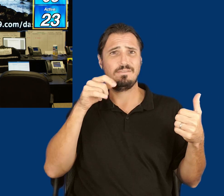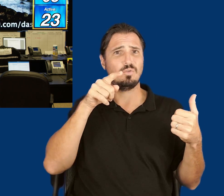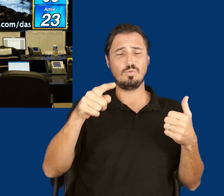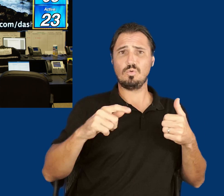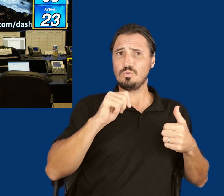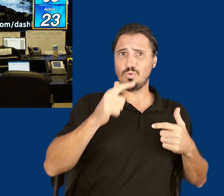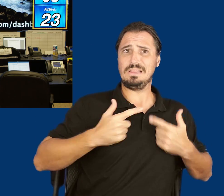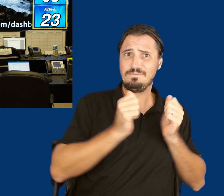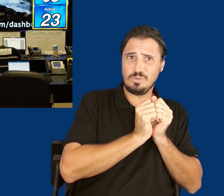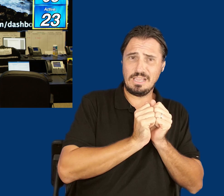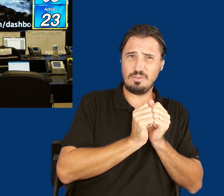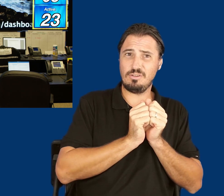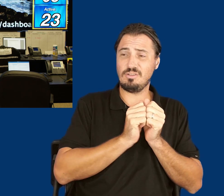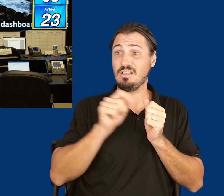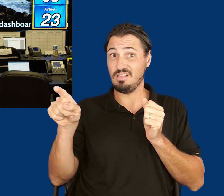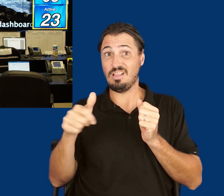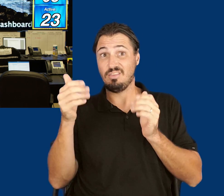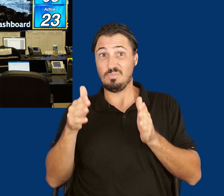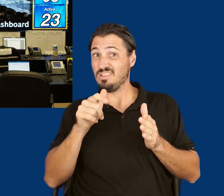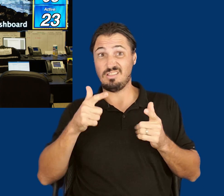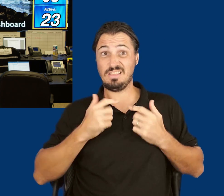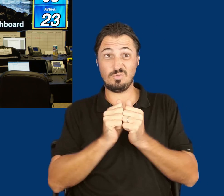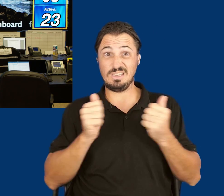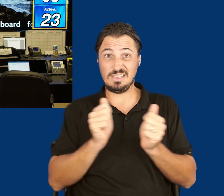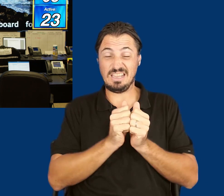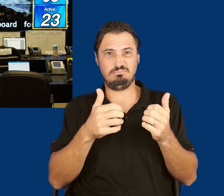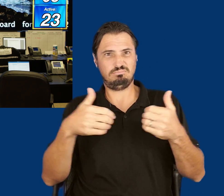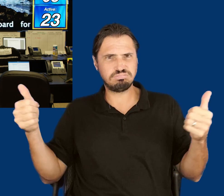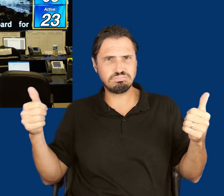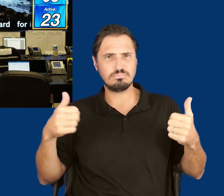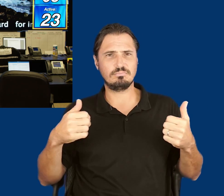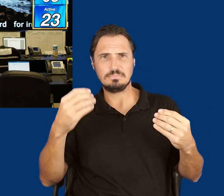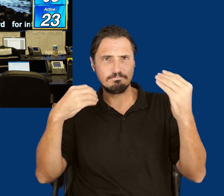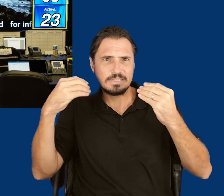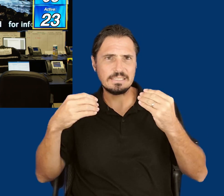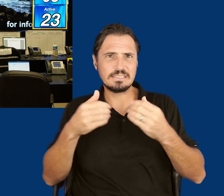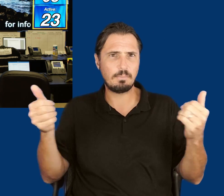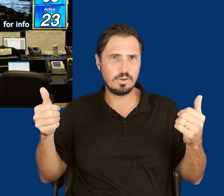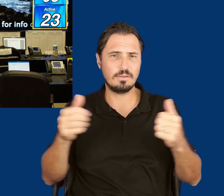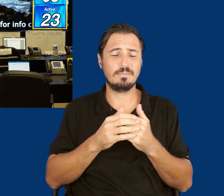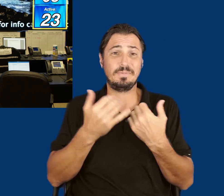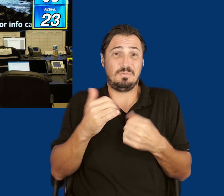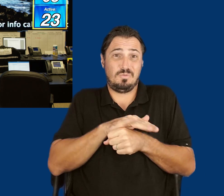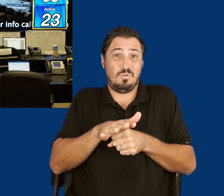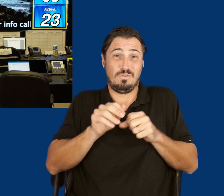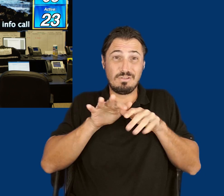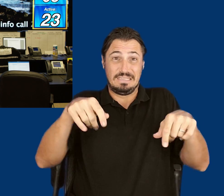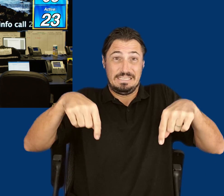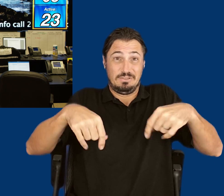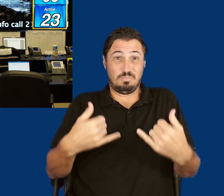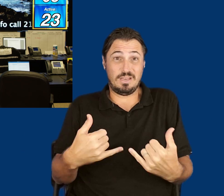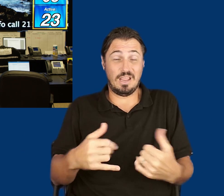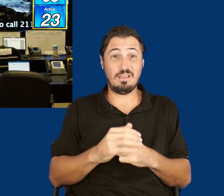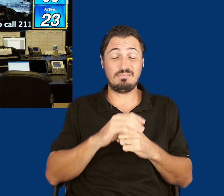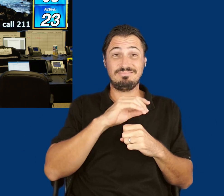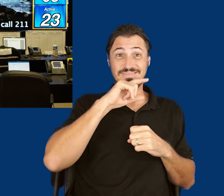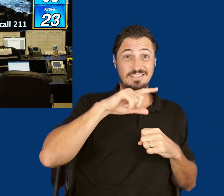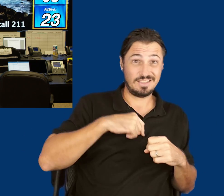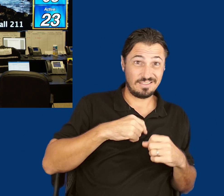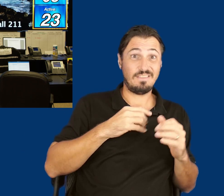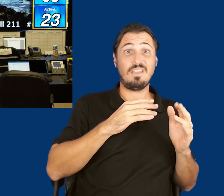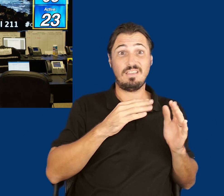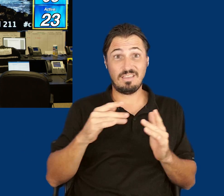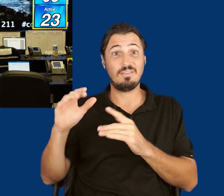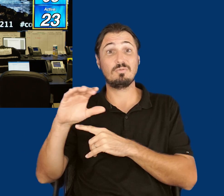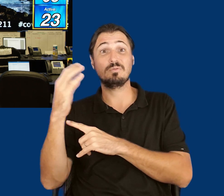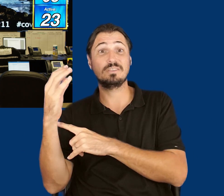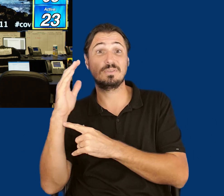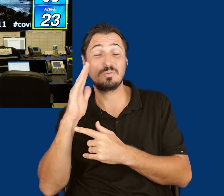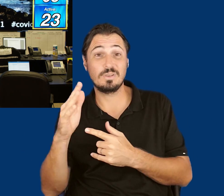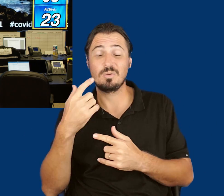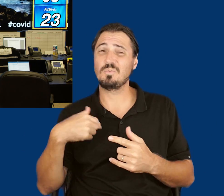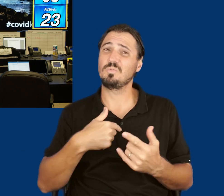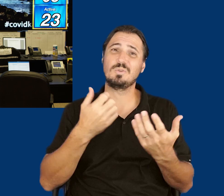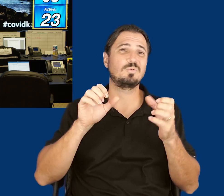COVID-19 is spreading in our community right now. This Thanksgiving season rolls right into the Christmas season, and we don’t want to remember the 2020 holidays as the season when we lost